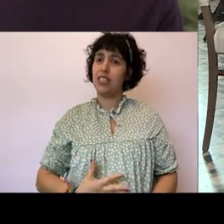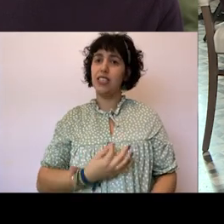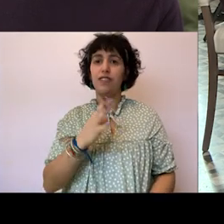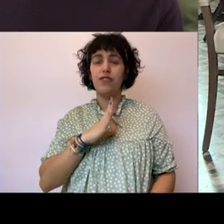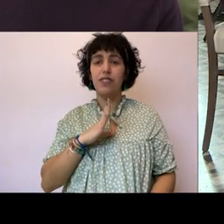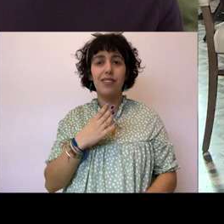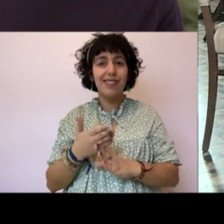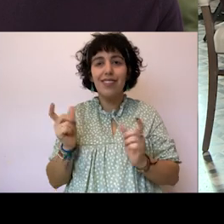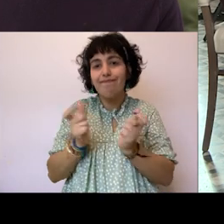So it was such a lonely feeling, first.